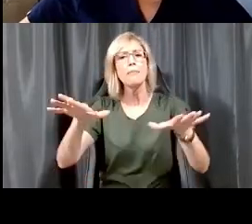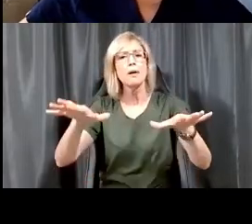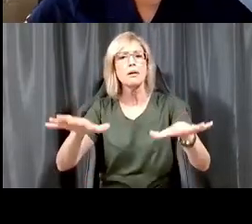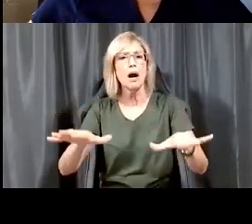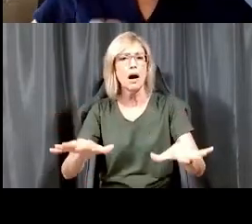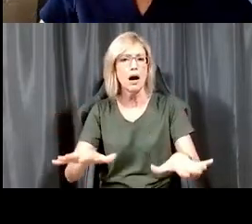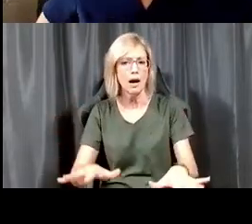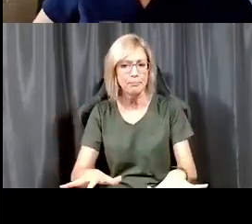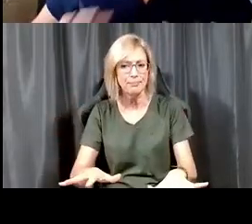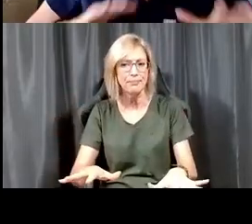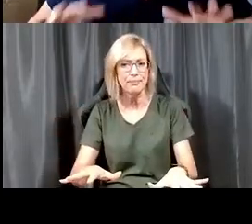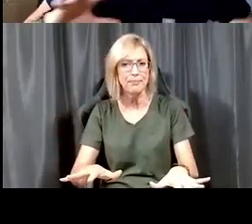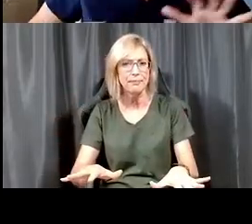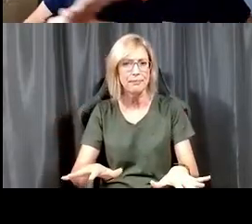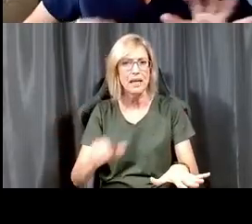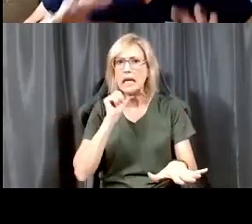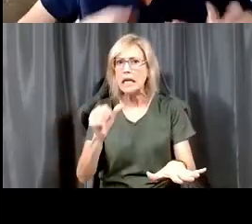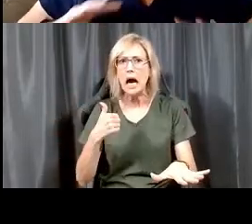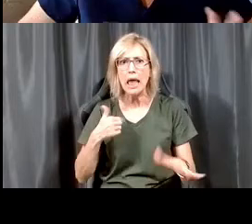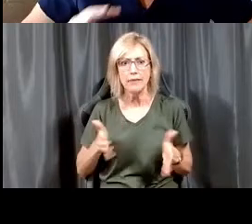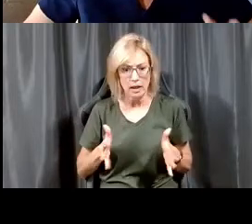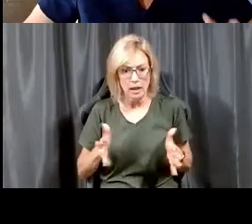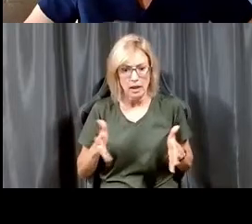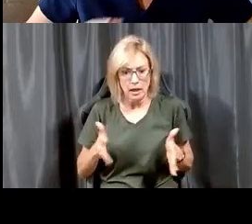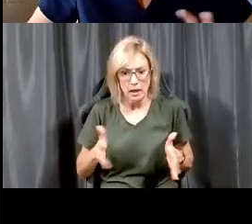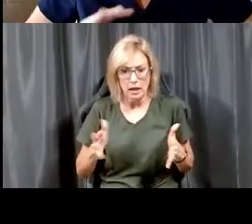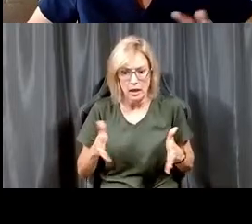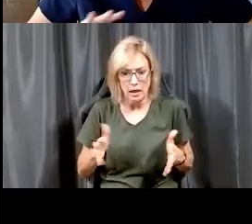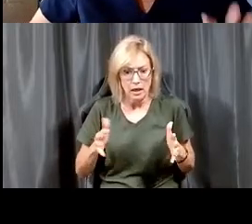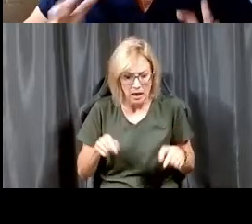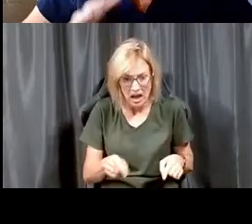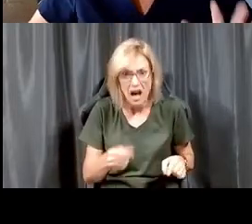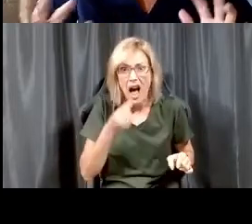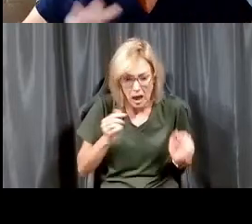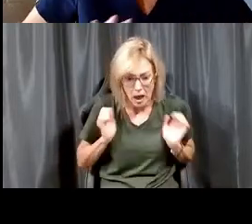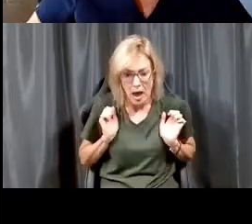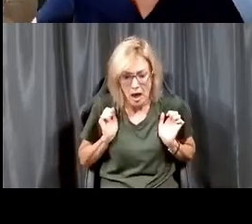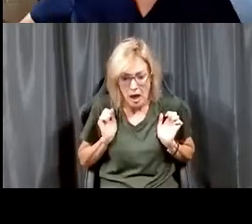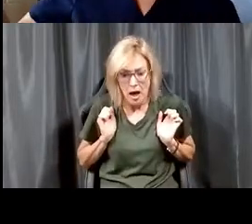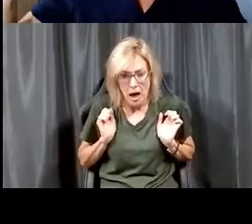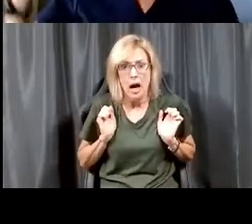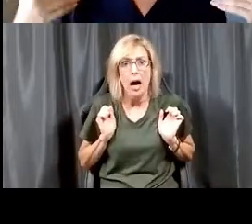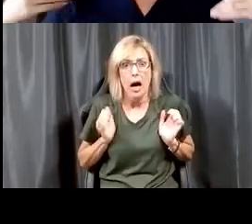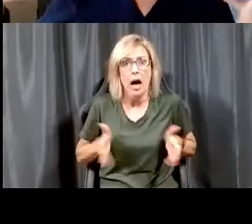So they don't have that anxiety of there's these things that are going to go in my mouth and I don't want to do it. They have a comforting